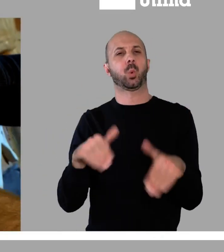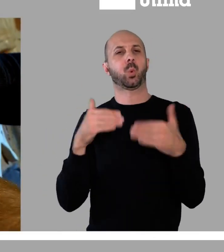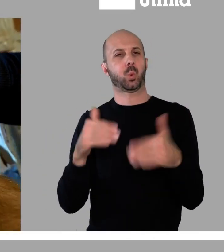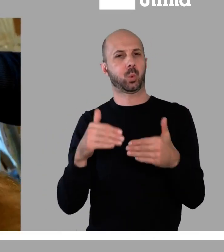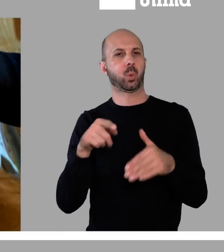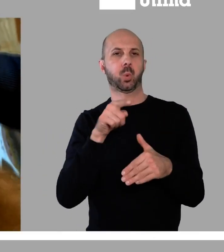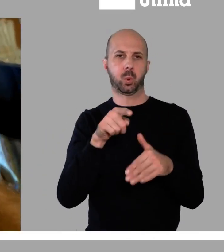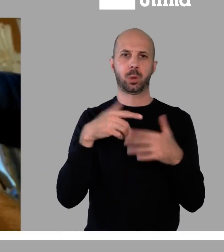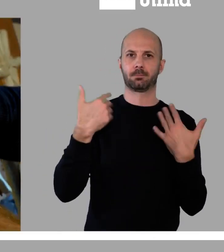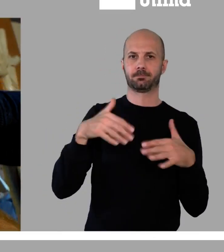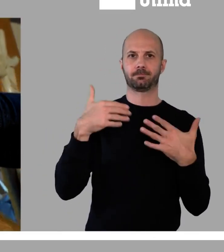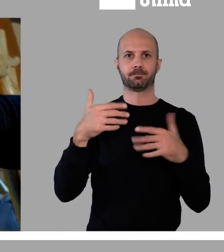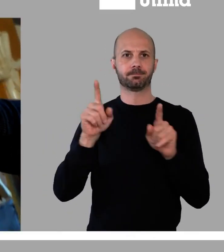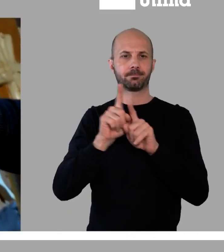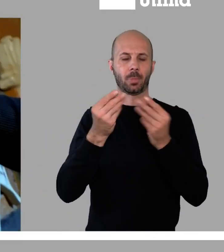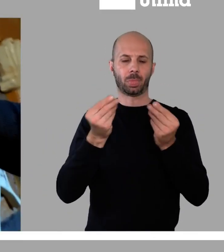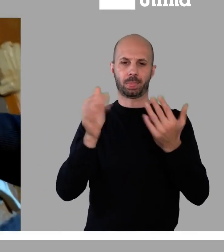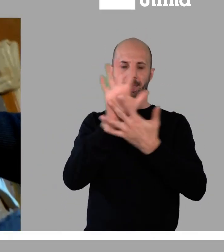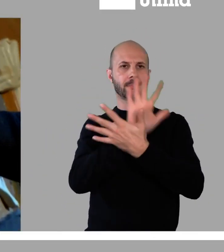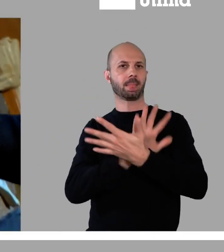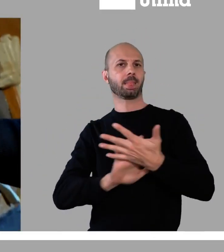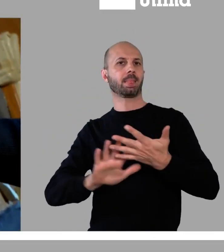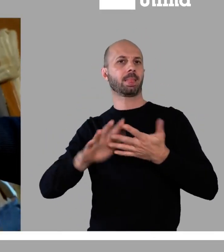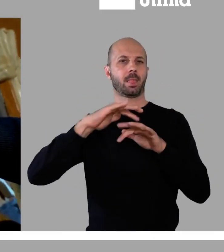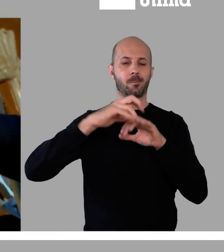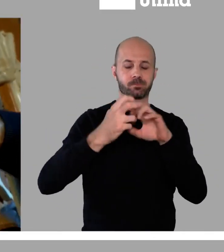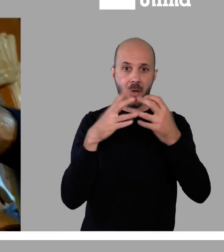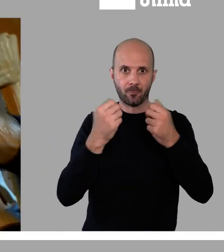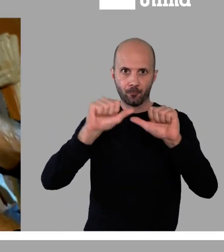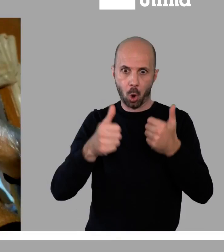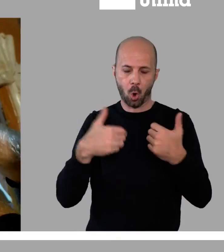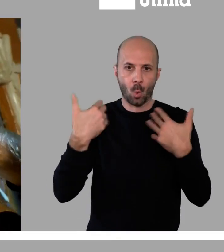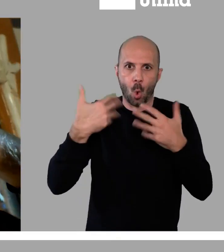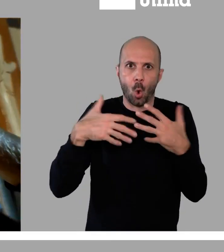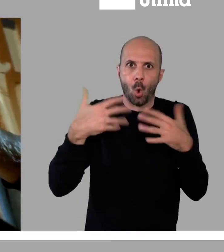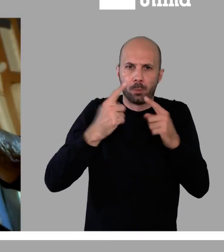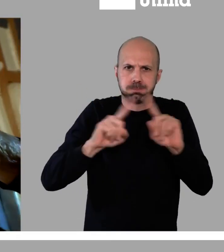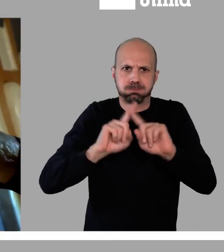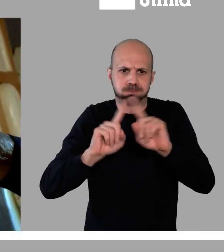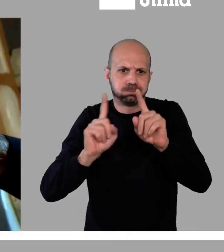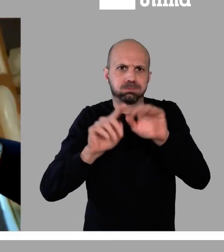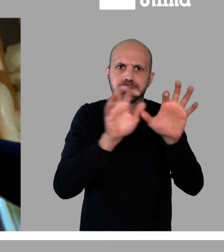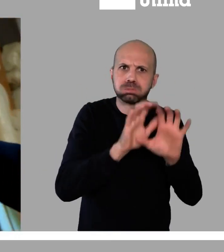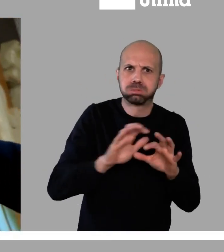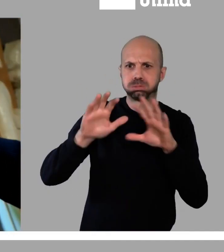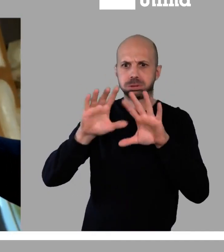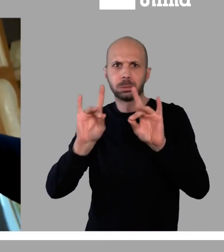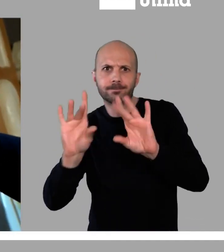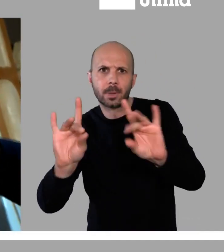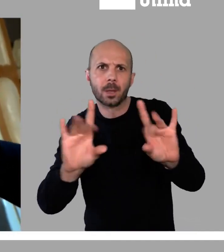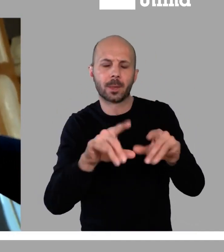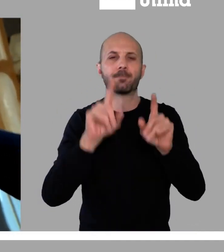So it is appropriate and useful to have the verbal support of an operator